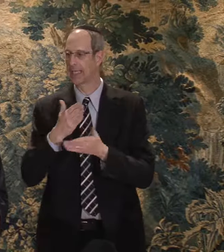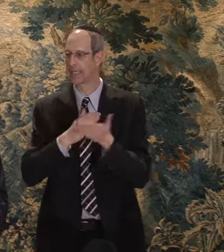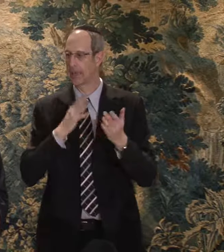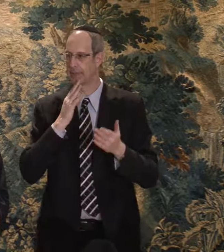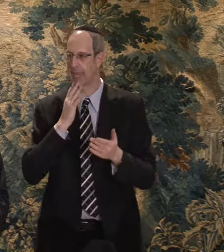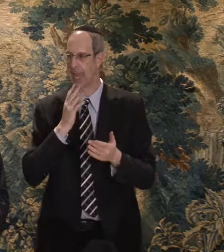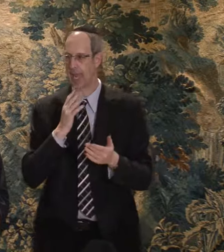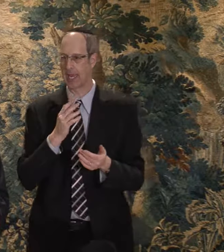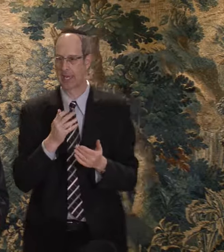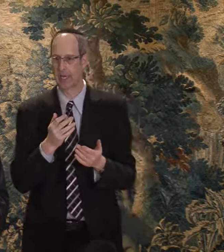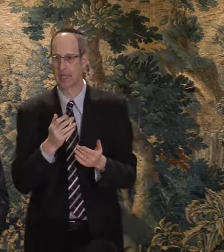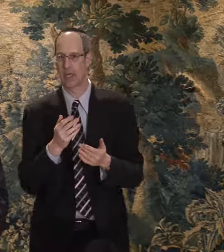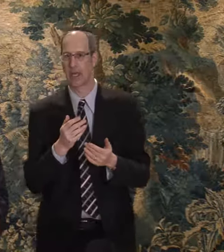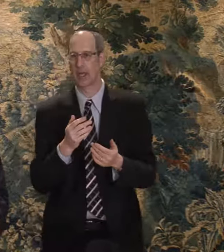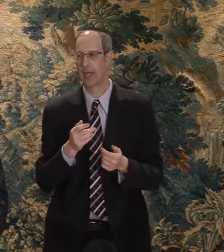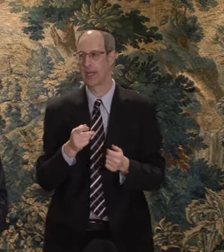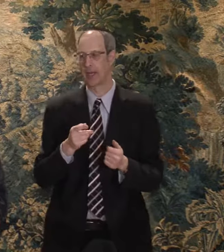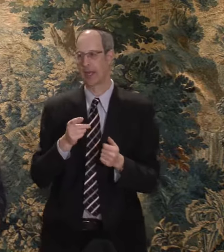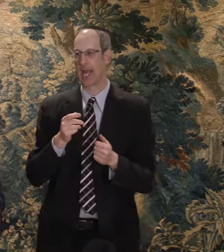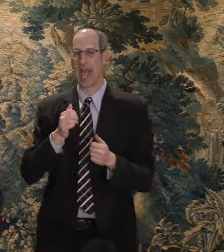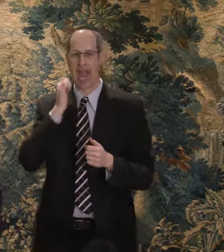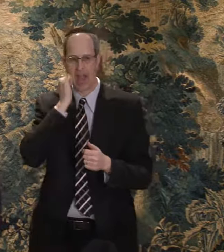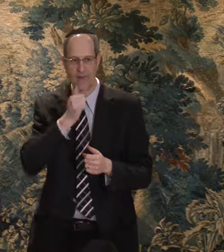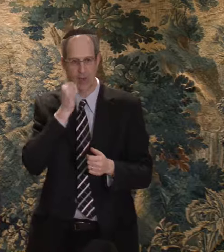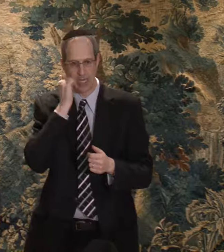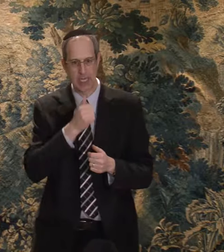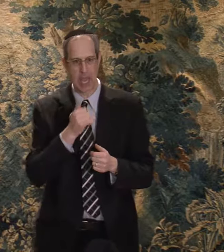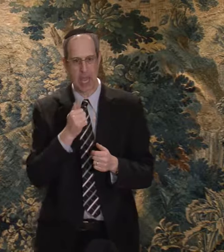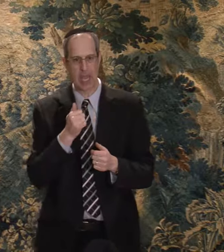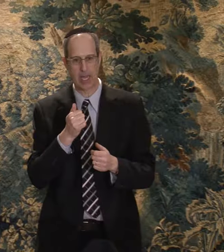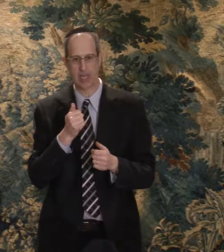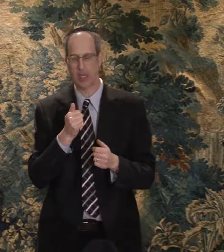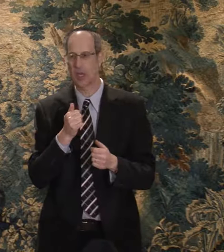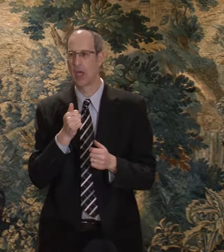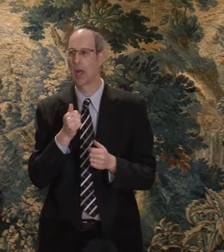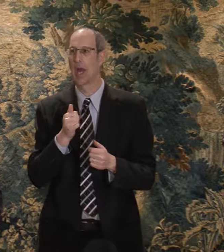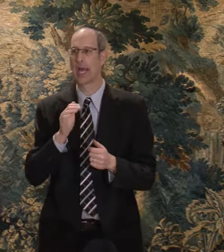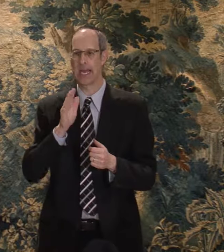take him sure - era every single day if you could believe it more than an hour